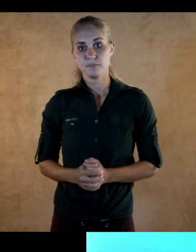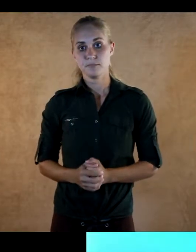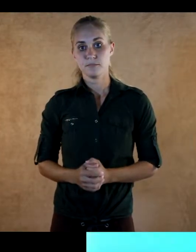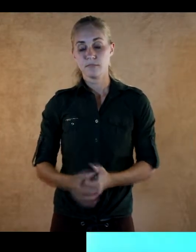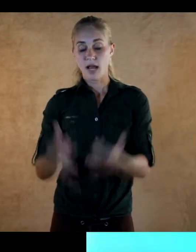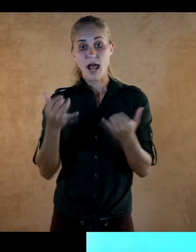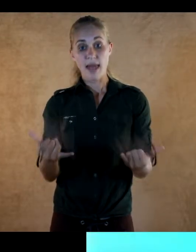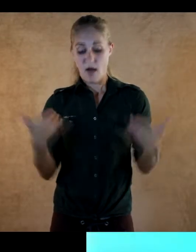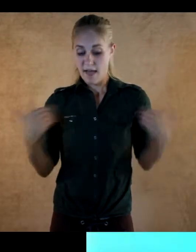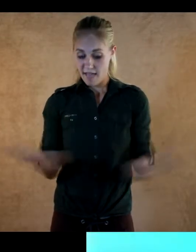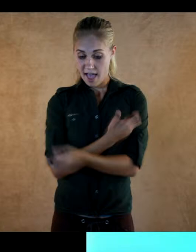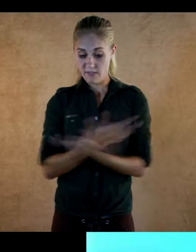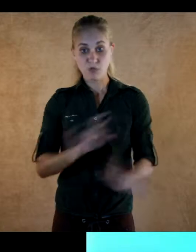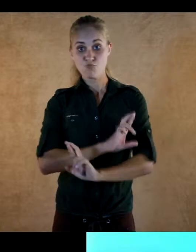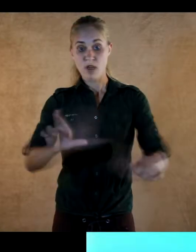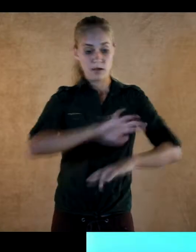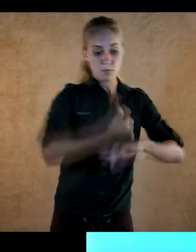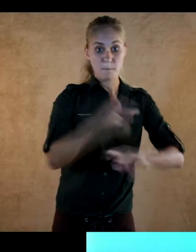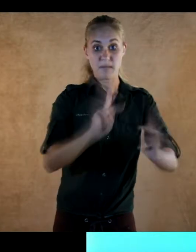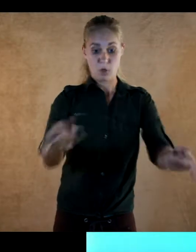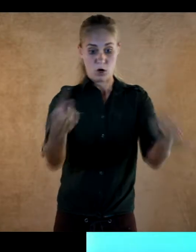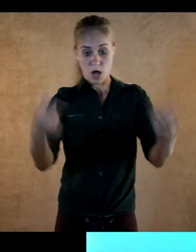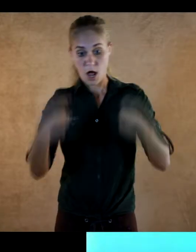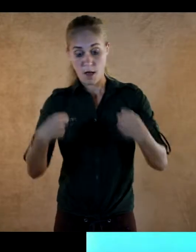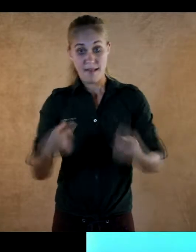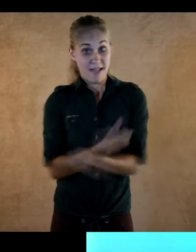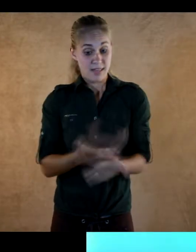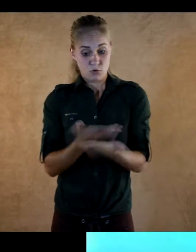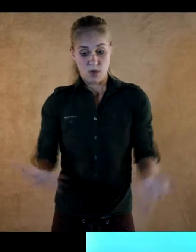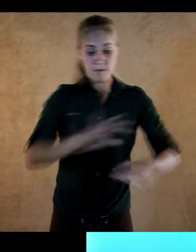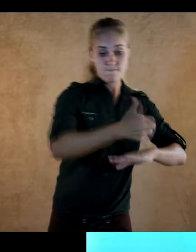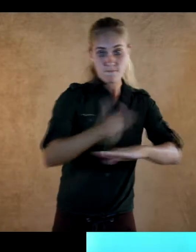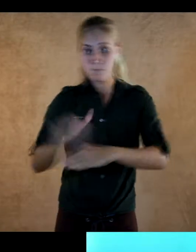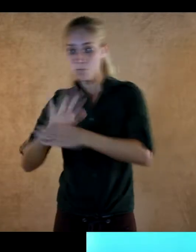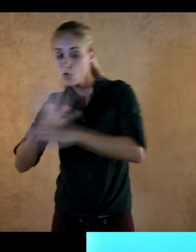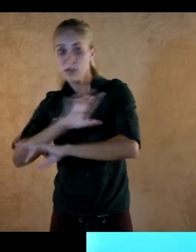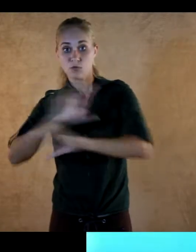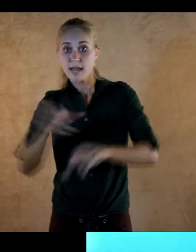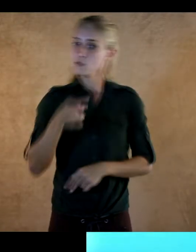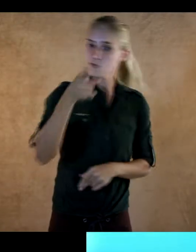Now you have everything ready. People are coming over. Your products are ready. Your videos are ready. YOU are ready.